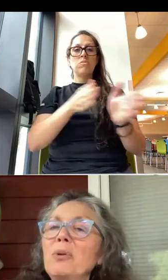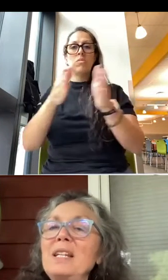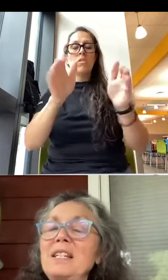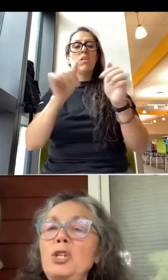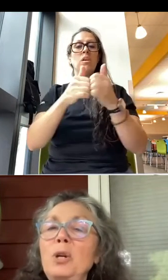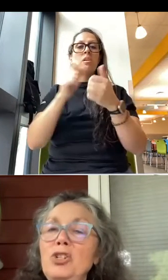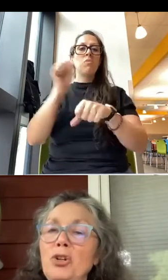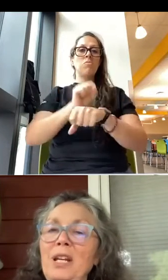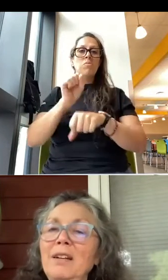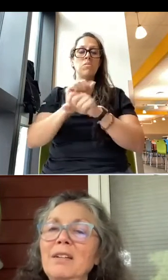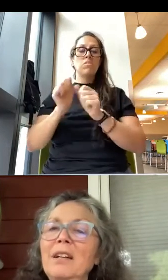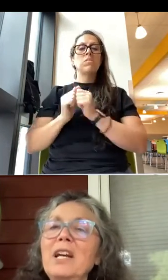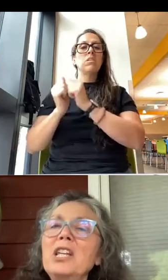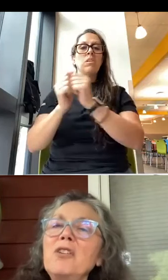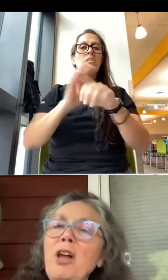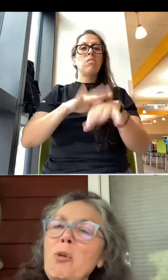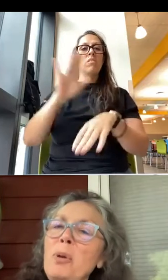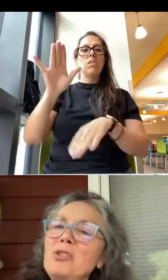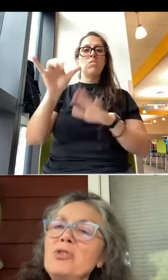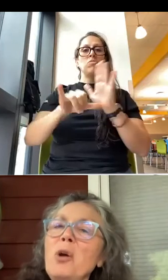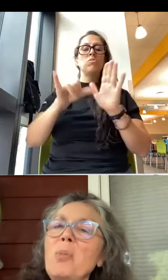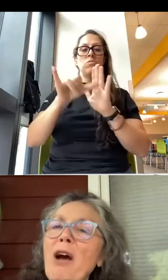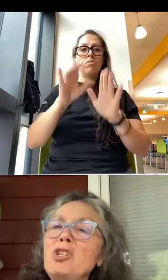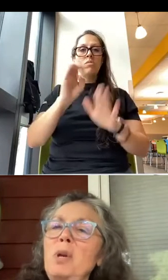their continuing journey. The Flower Pistols are proud to be